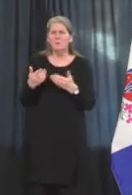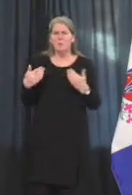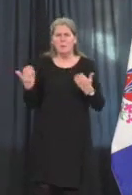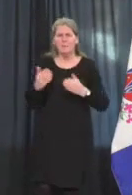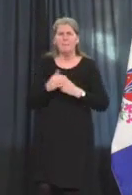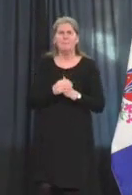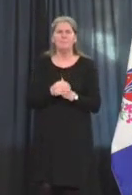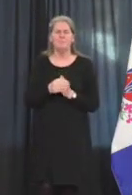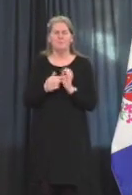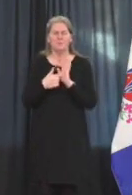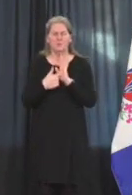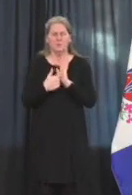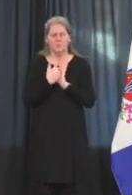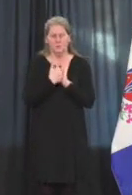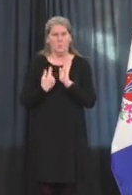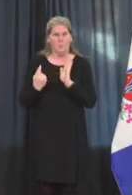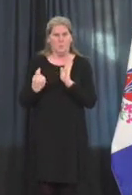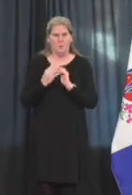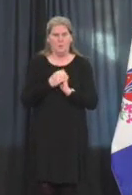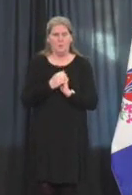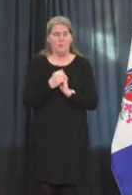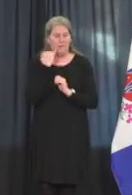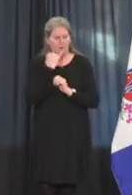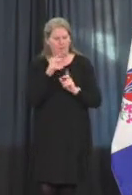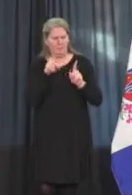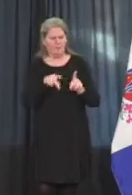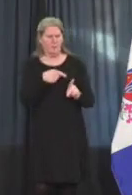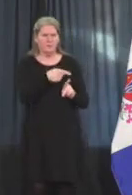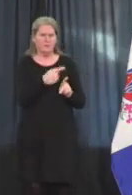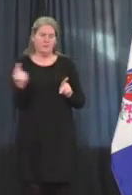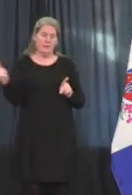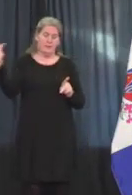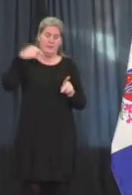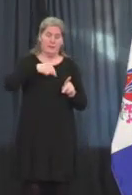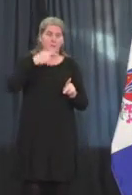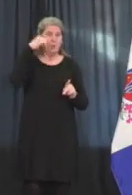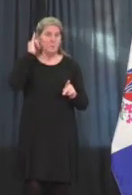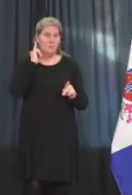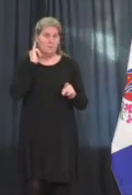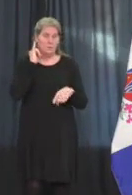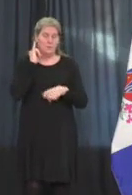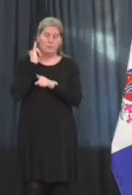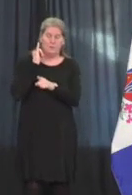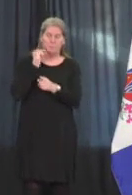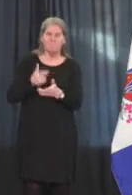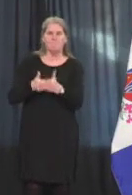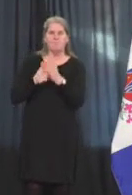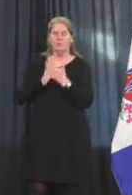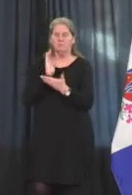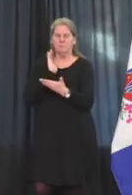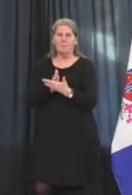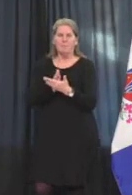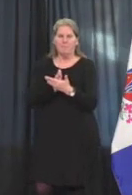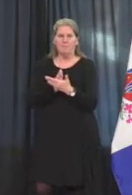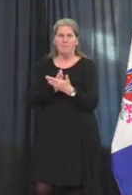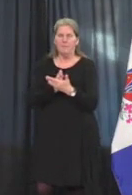FOLLOWS... WHEN AN INDIVIDUAL ENTERS THE YUKON, THEY WILL BE REQUIRED TO STOP, MAKE A DECLARATION THAT